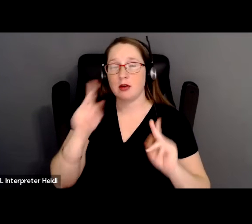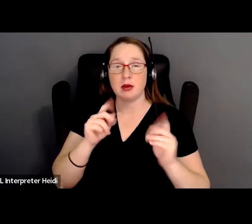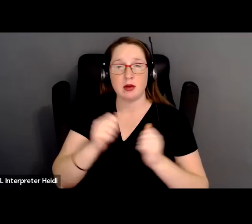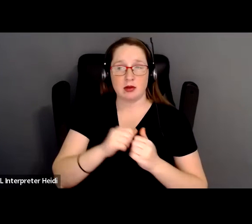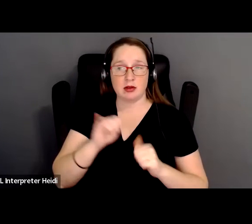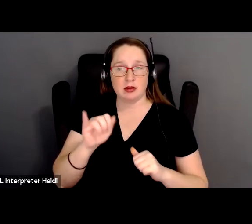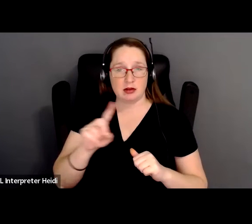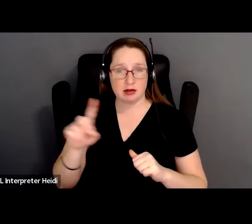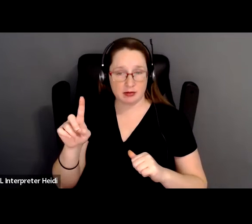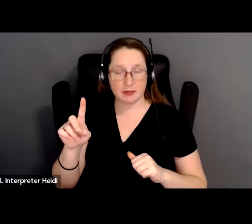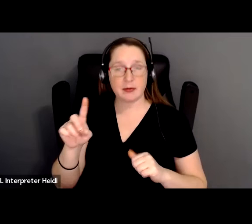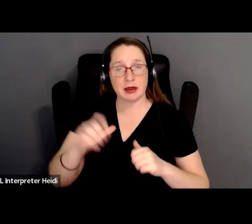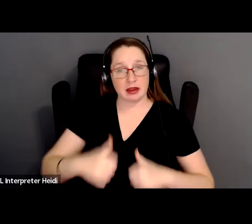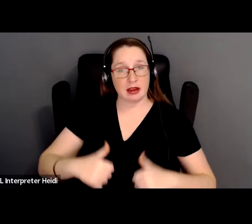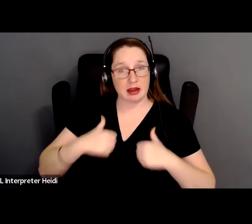and developmental disabilities to live in individualized settings